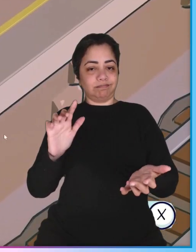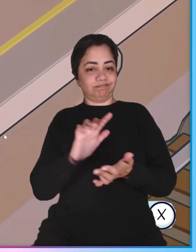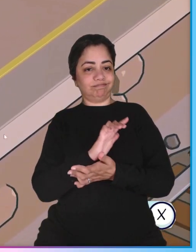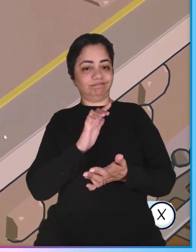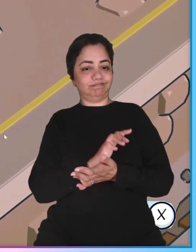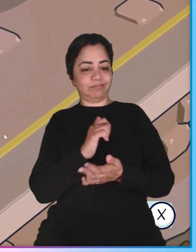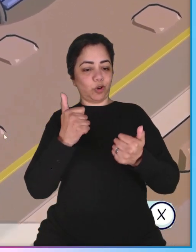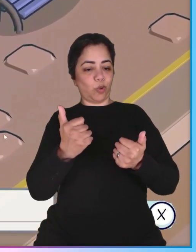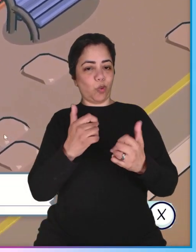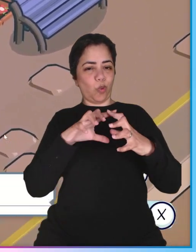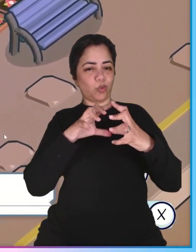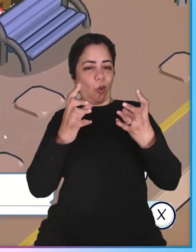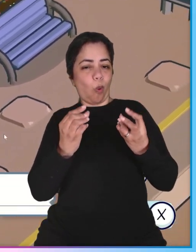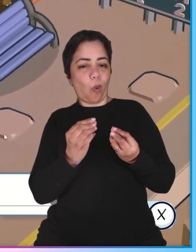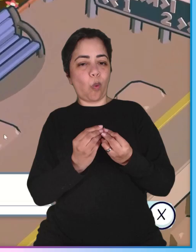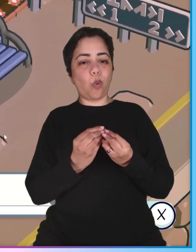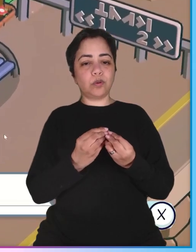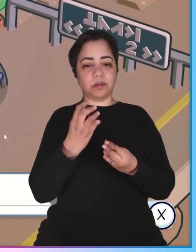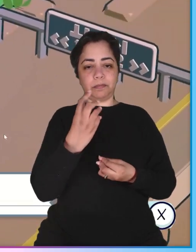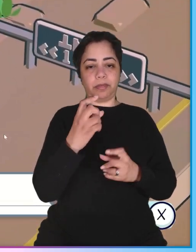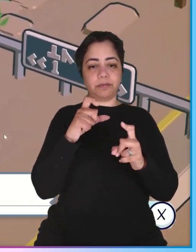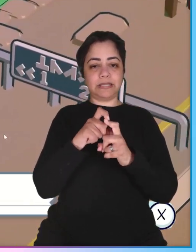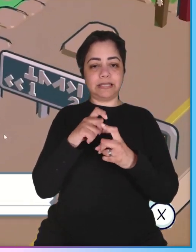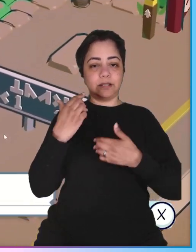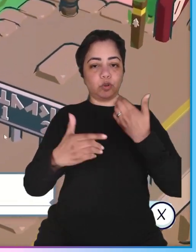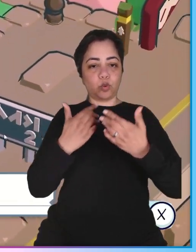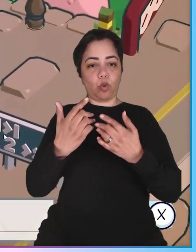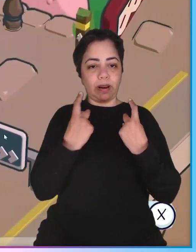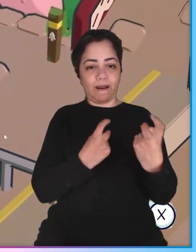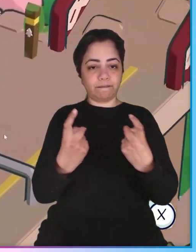[Sierra Dodds] Pine Hearts is a light-hearted and wholesome 3D narrative driven adventure